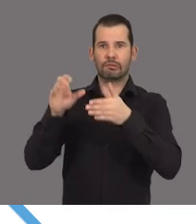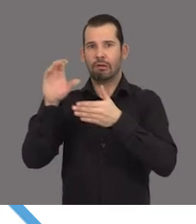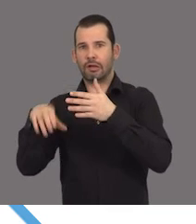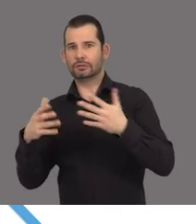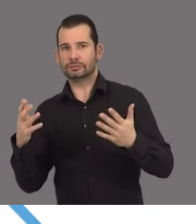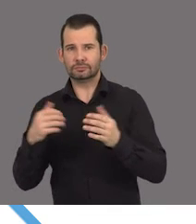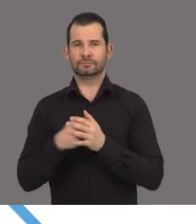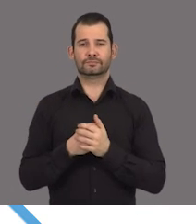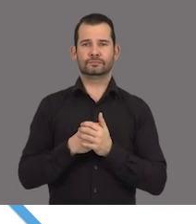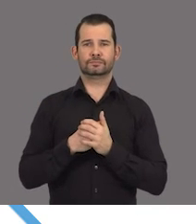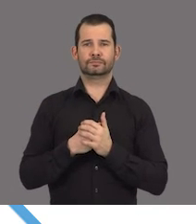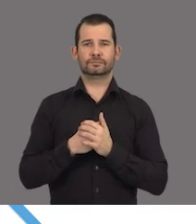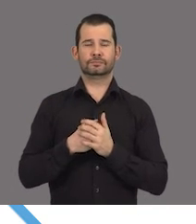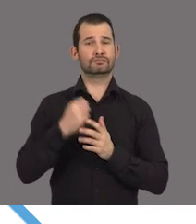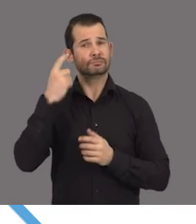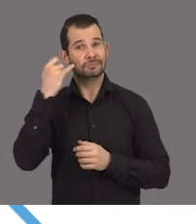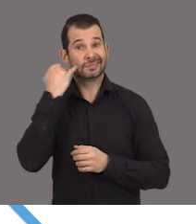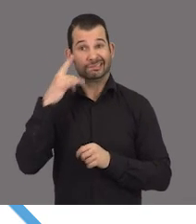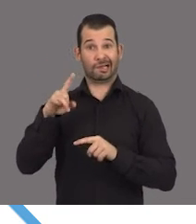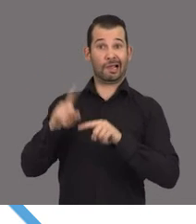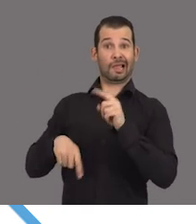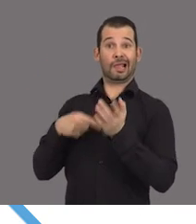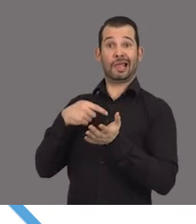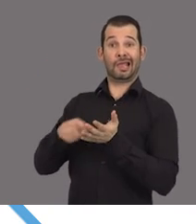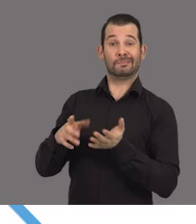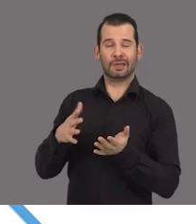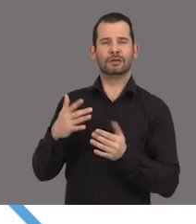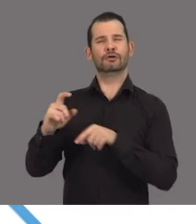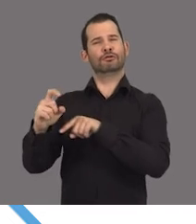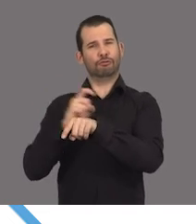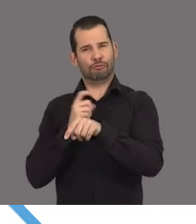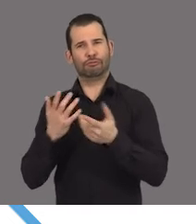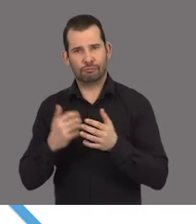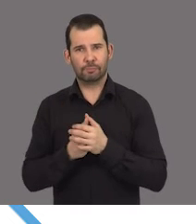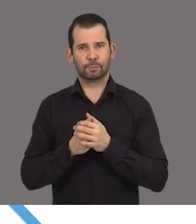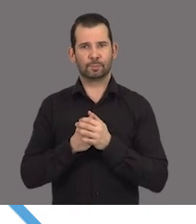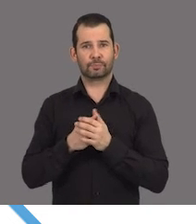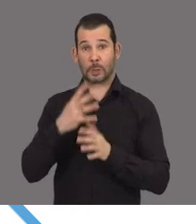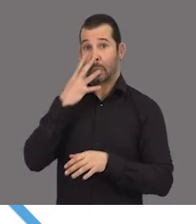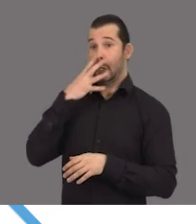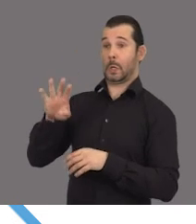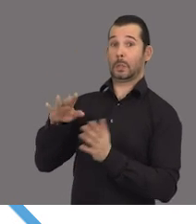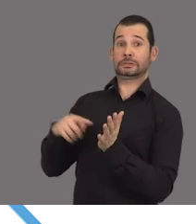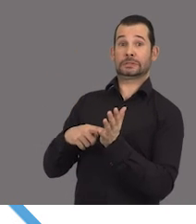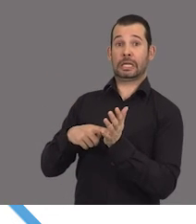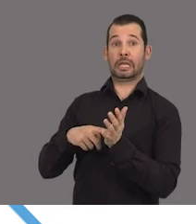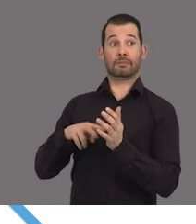However, if you can’t pay, give us a call. Ignoring your debt does not make it go away.